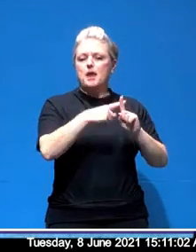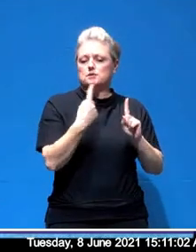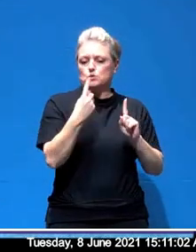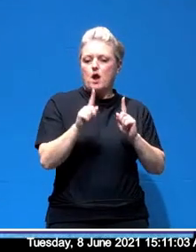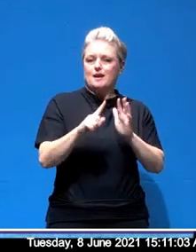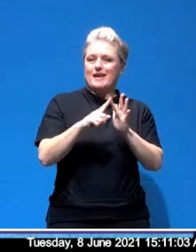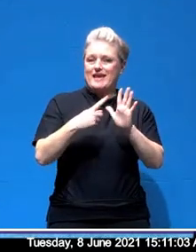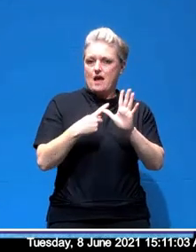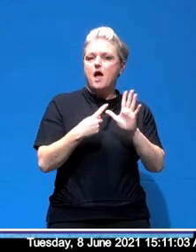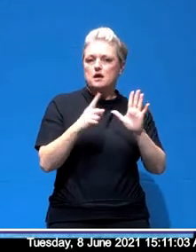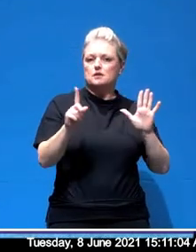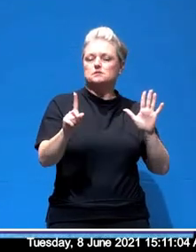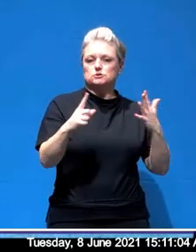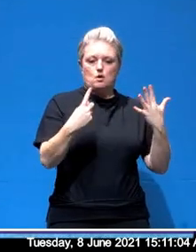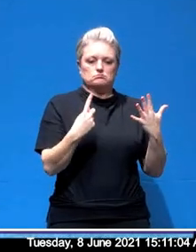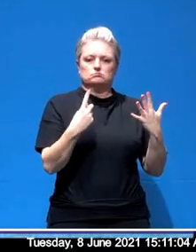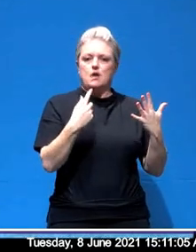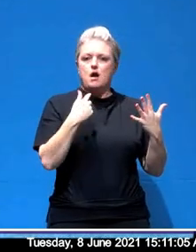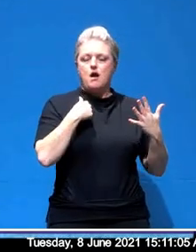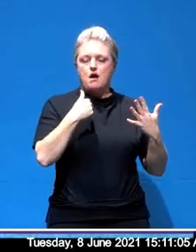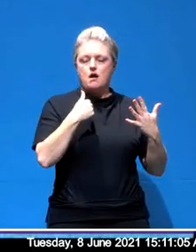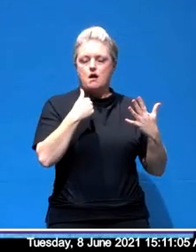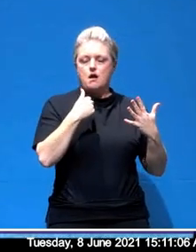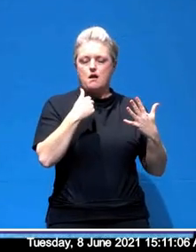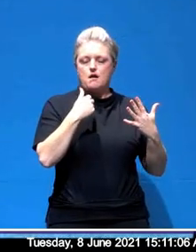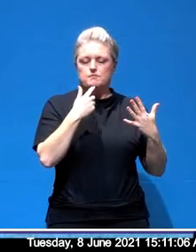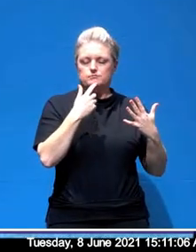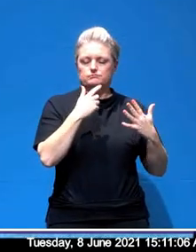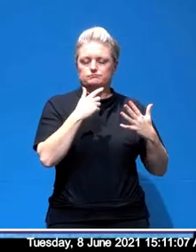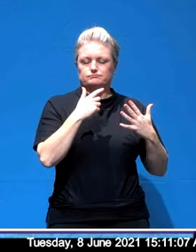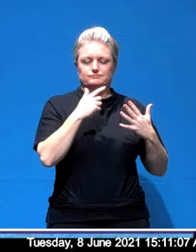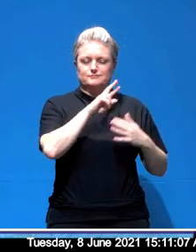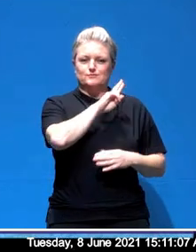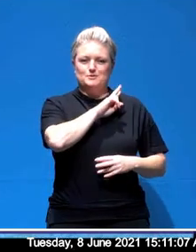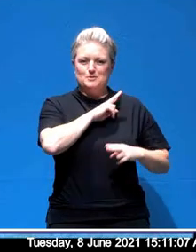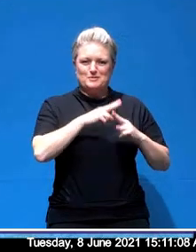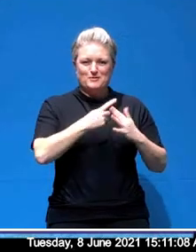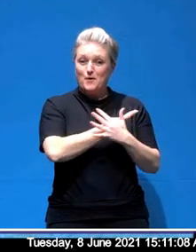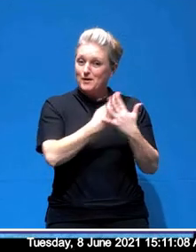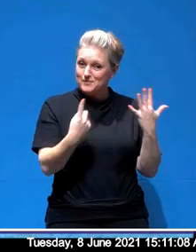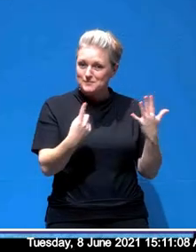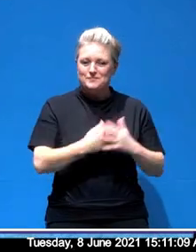You were the sole director from 6 August 2018 and before that there were two directors; is that right? That's correct.